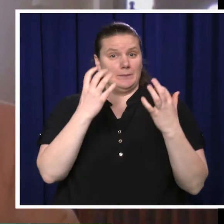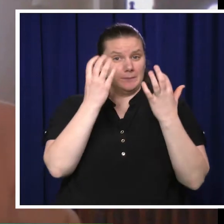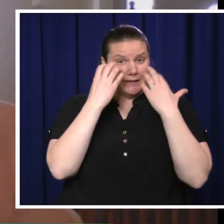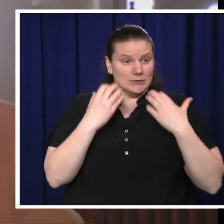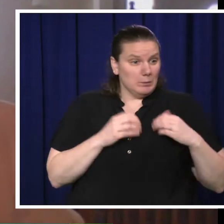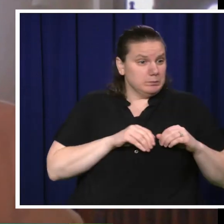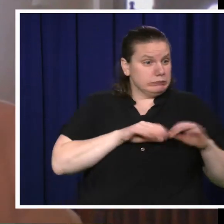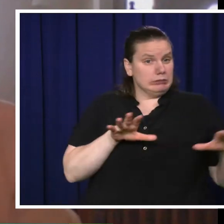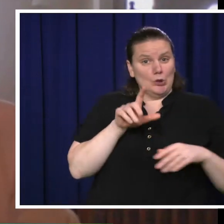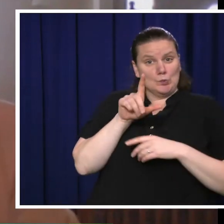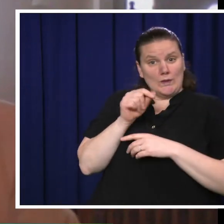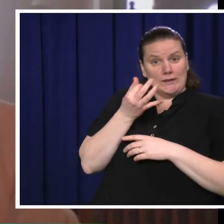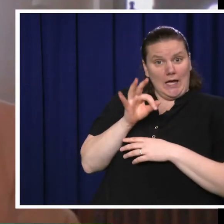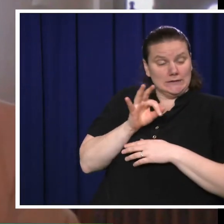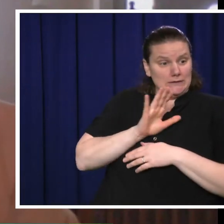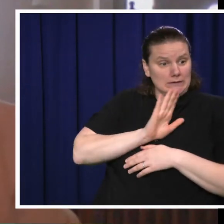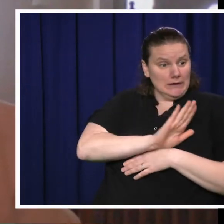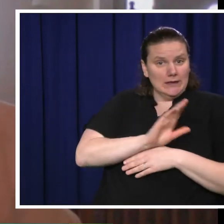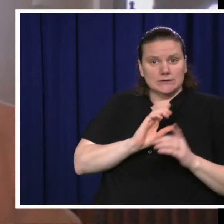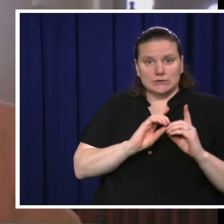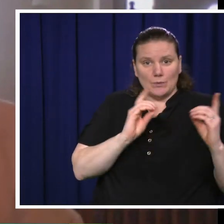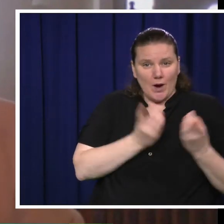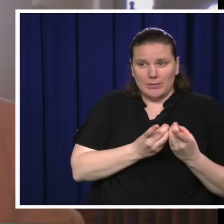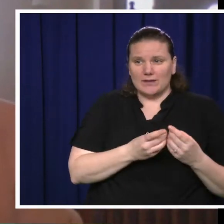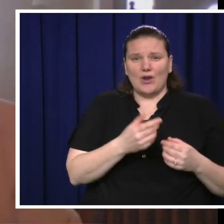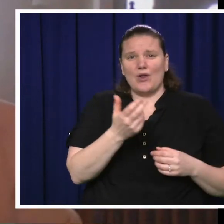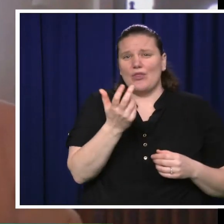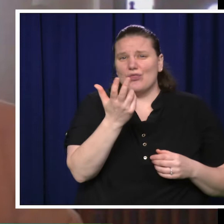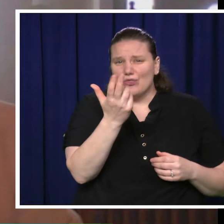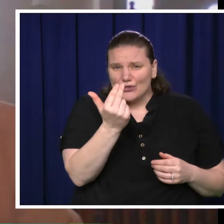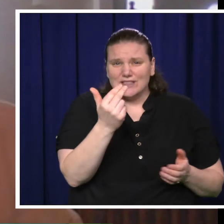For example, during the measles epidemic of 2019, his department